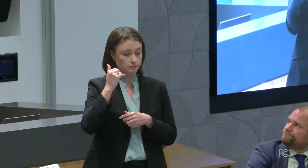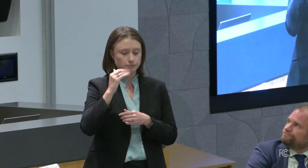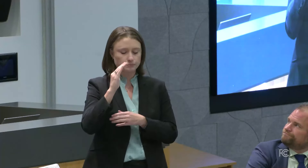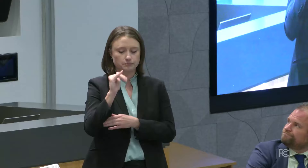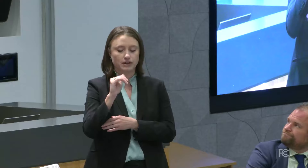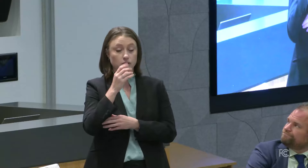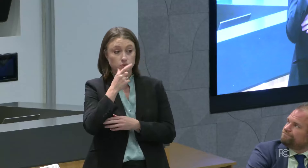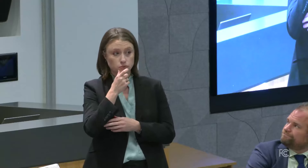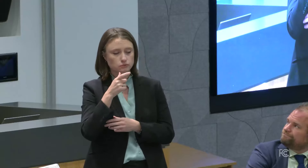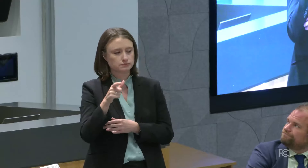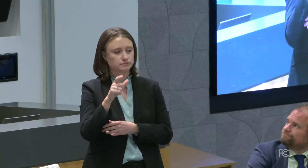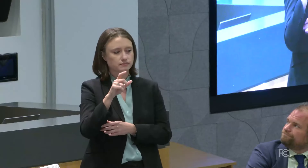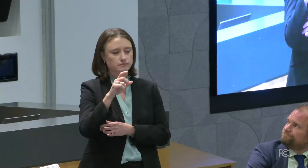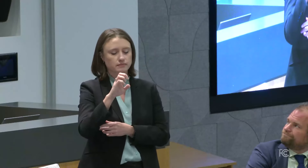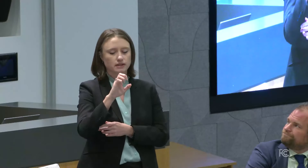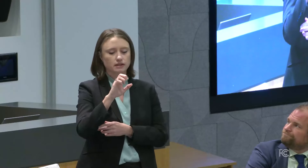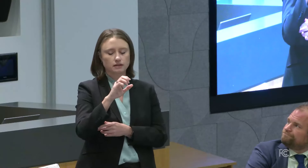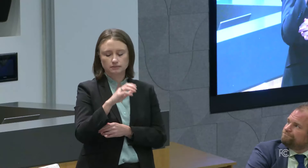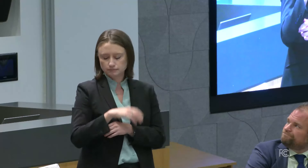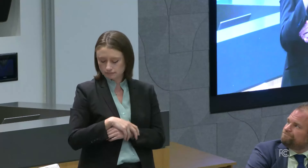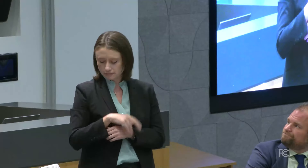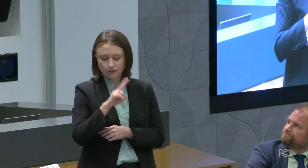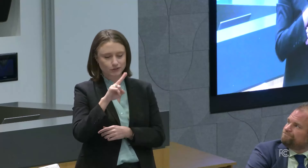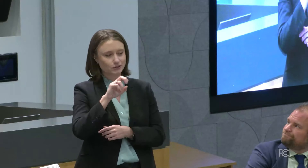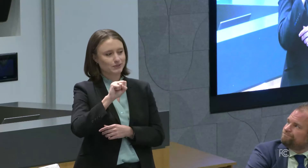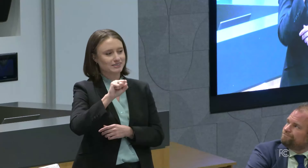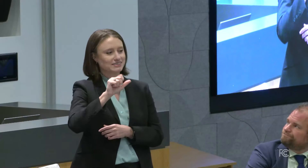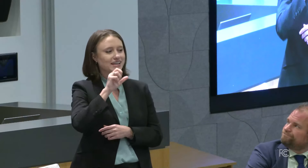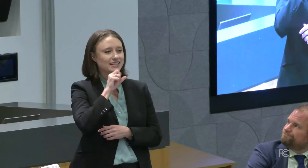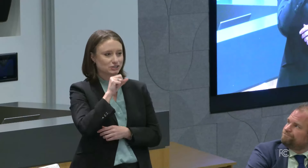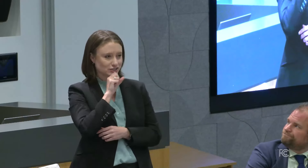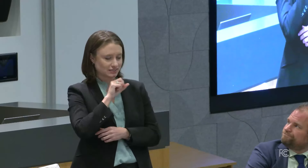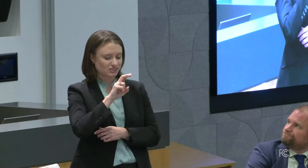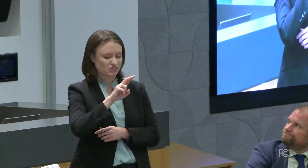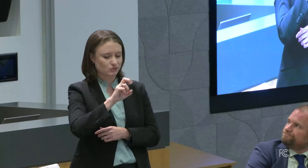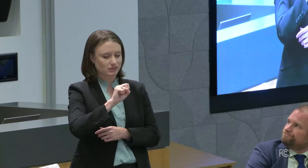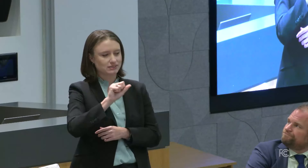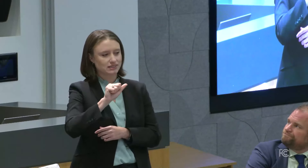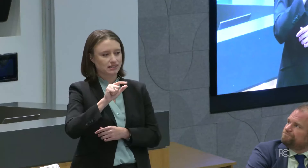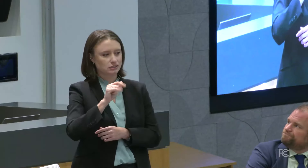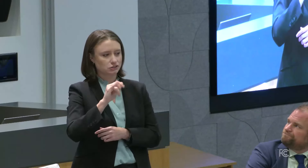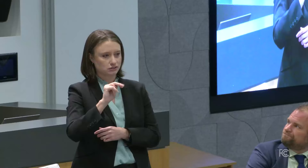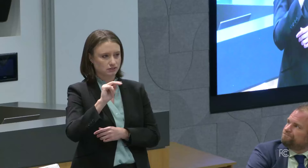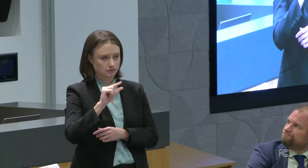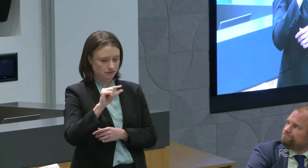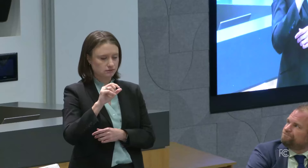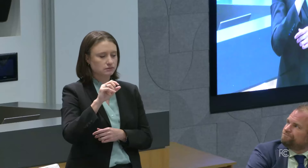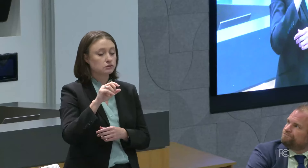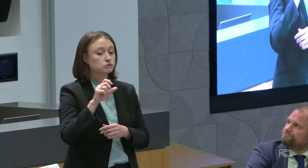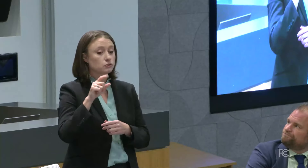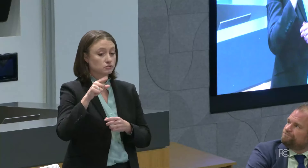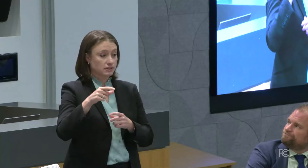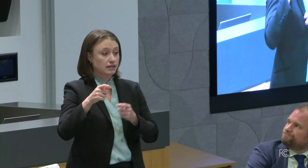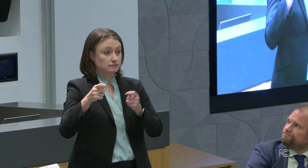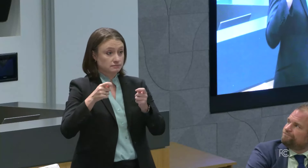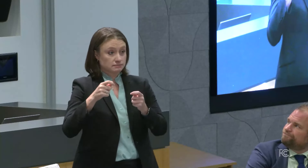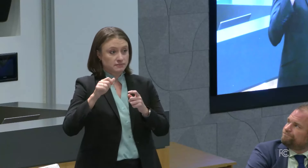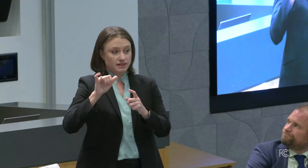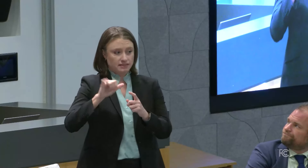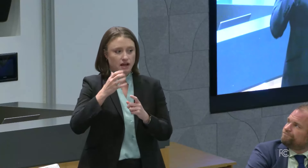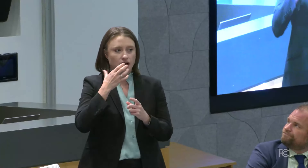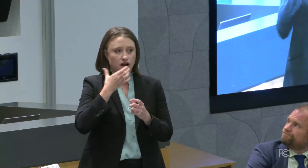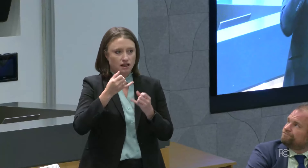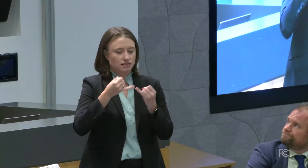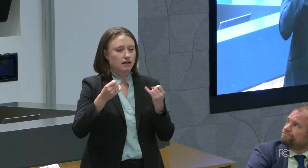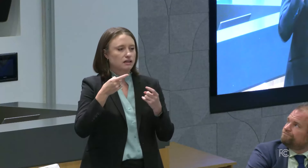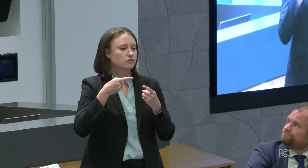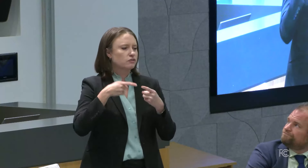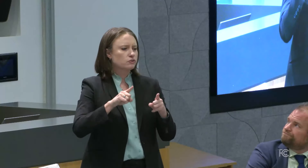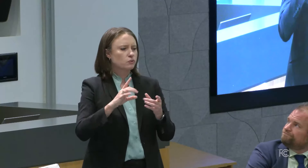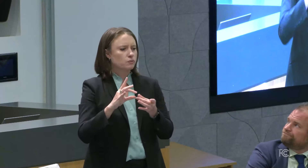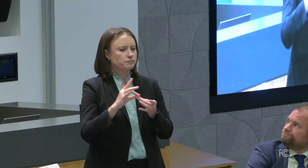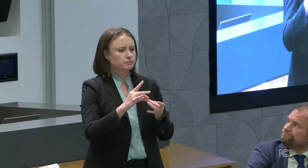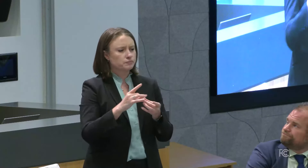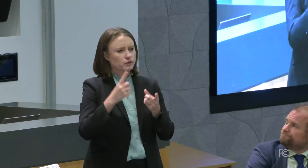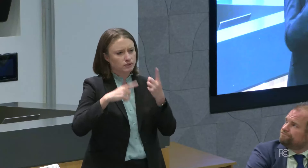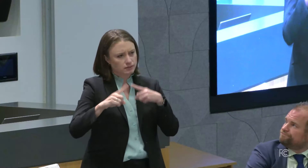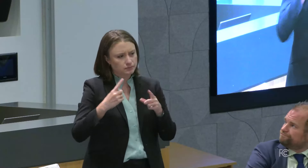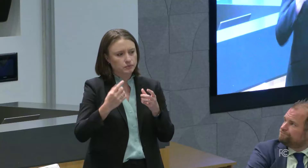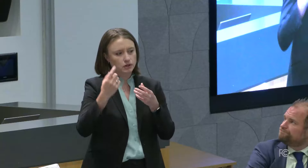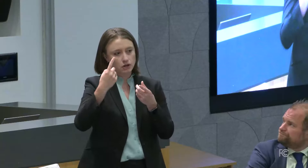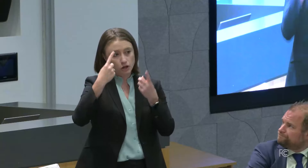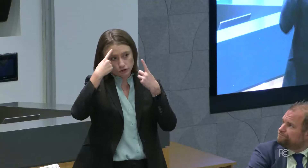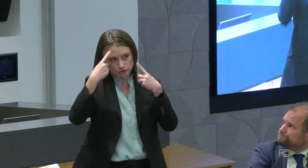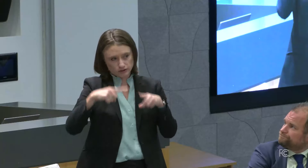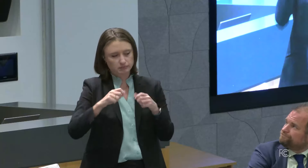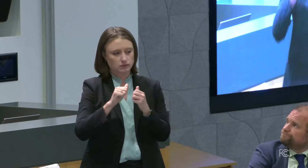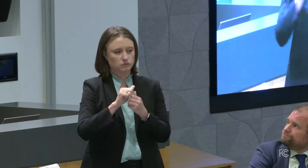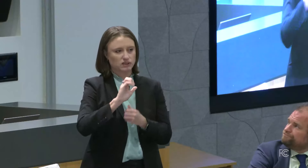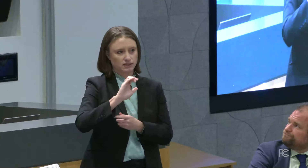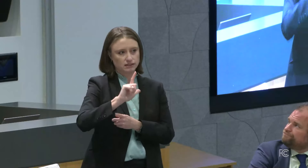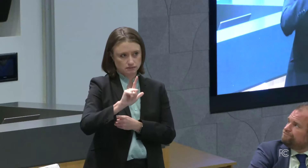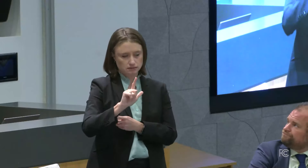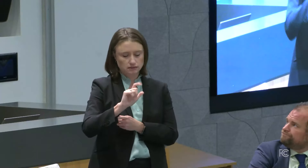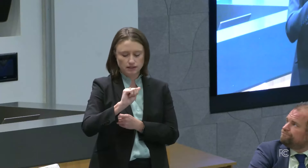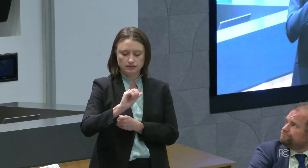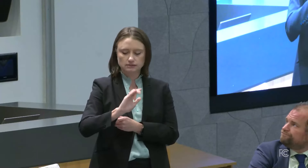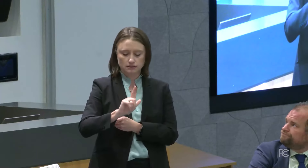AND SO THAT HOTLINE WAS